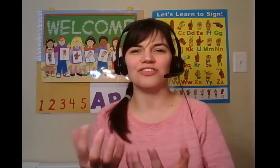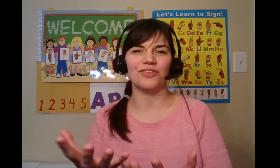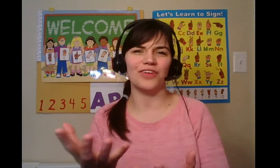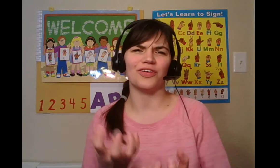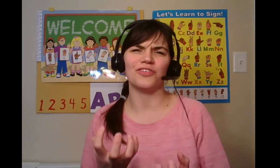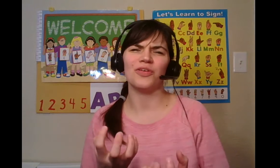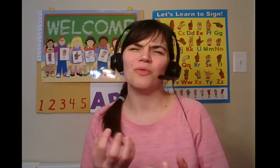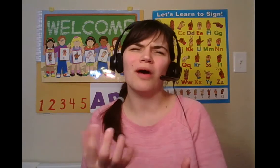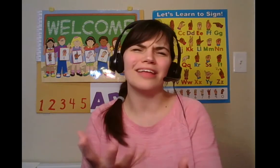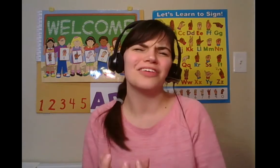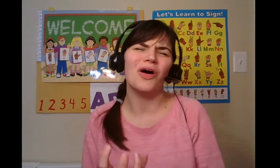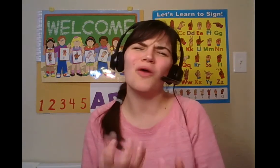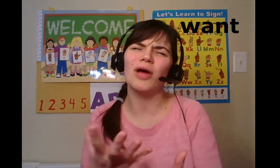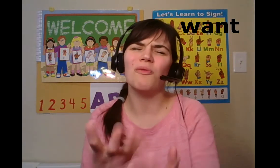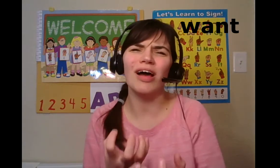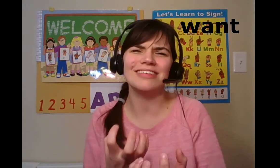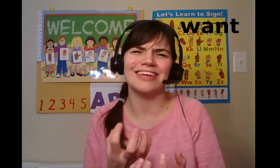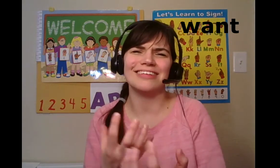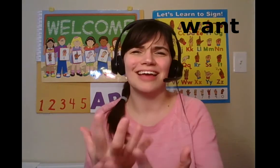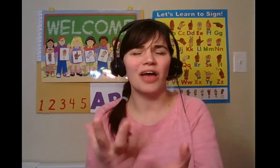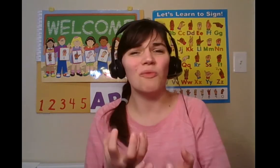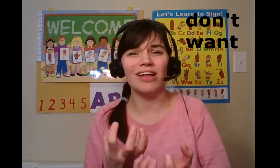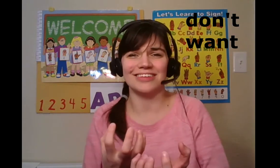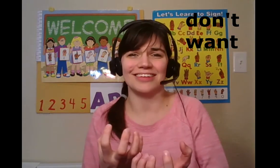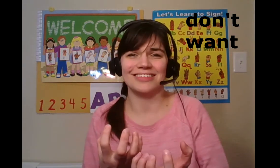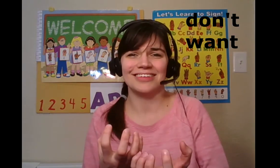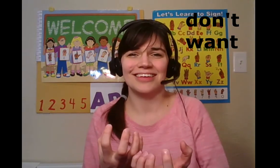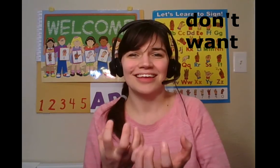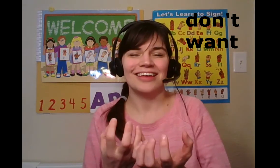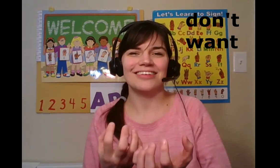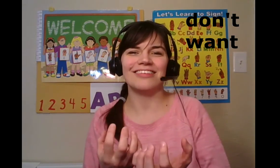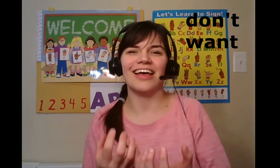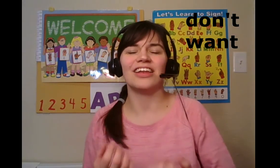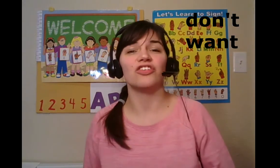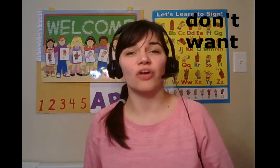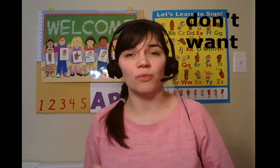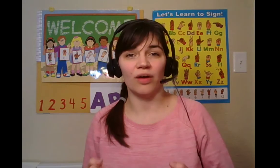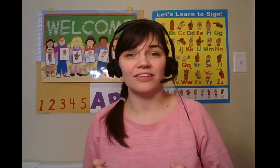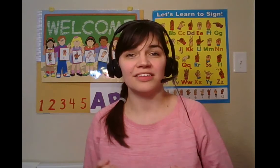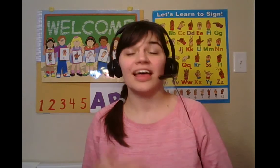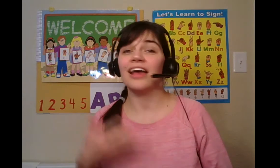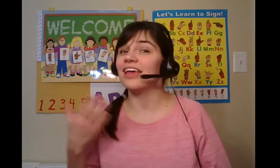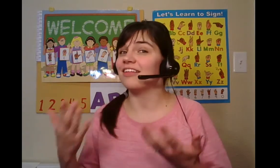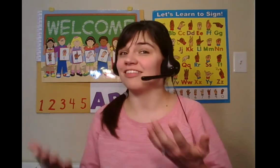fingers. Want. Oh I want it, I want it. To sign don't want, again it's the same